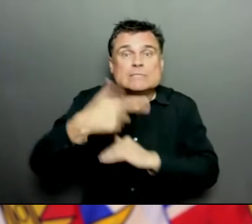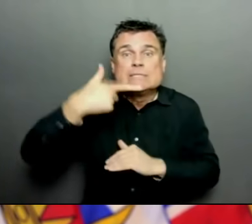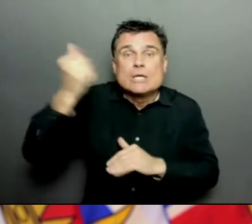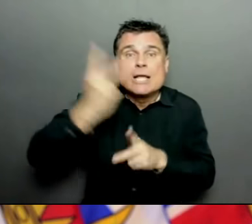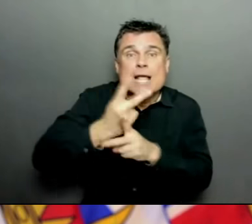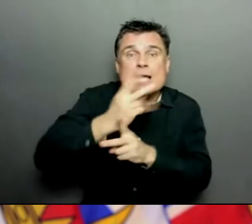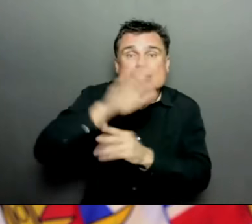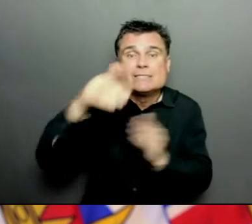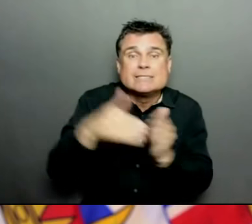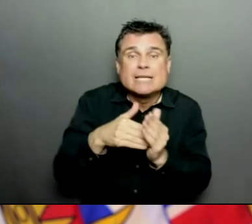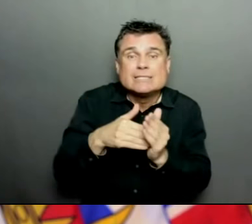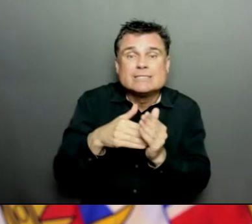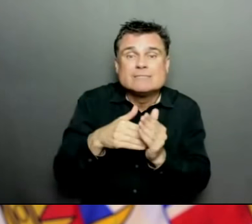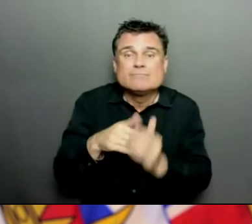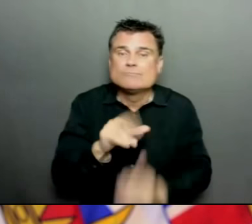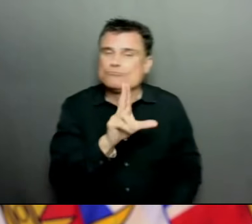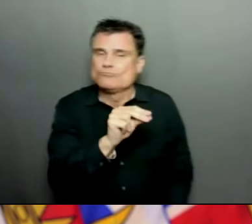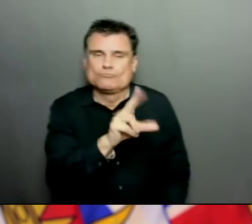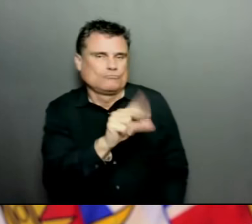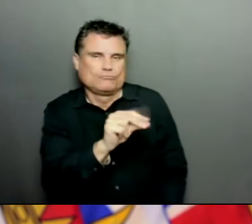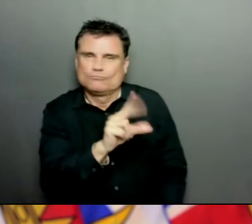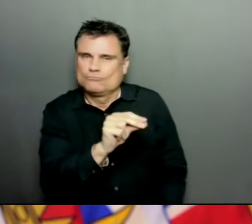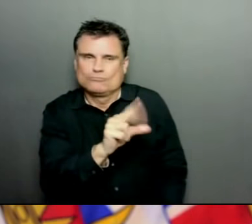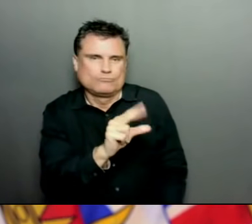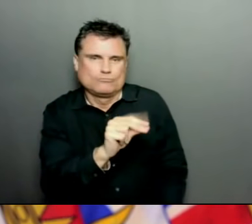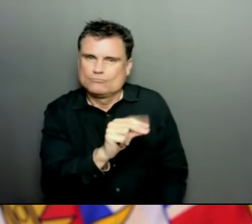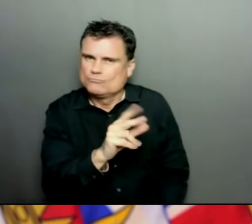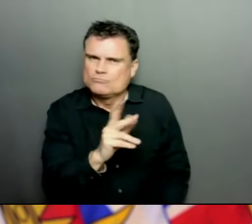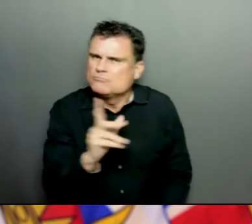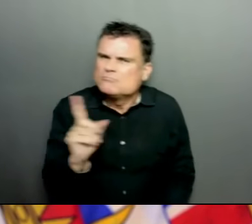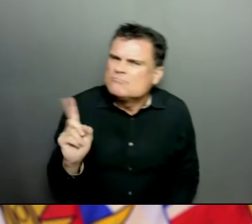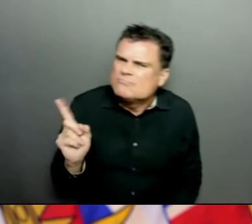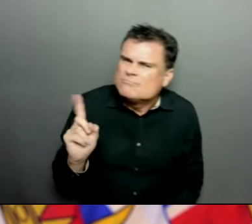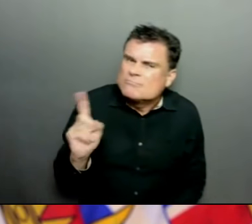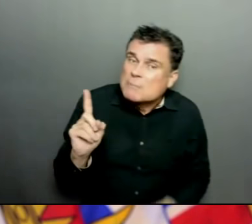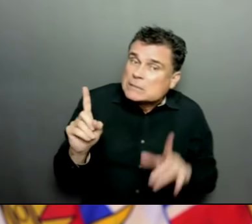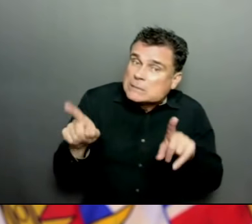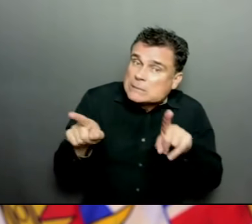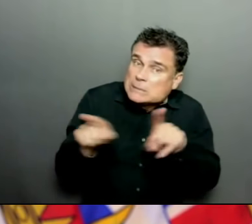that are already designated and allowed to enter. I am wondering what